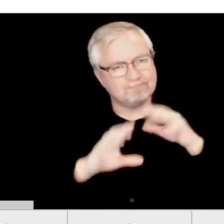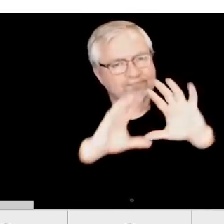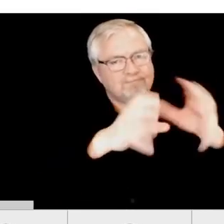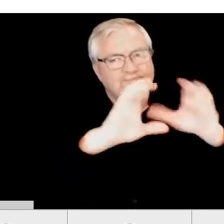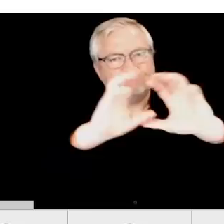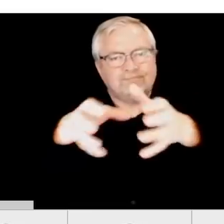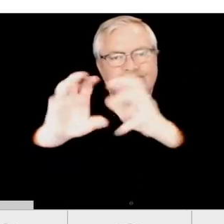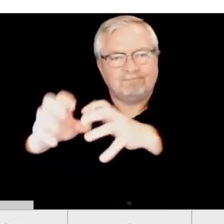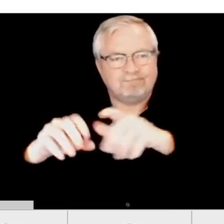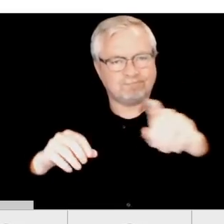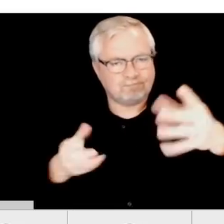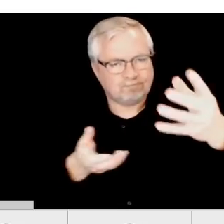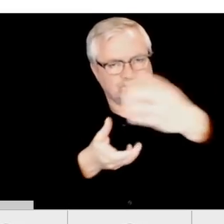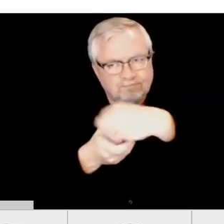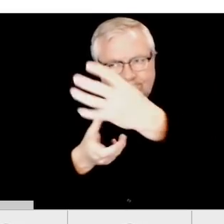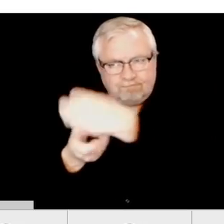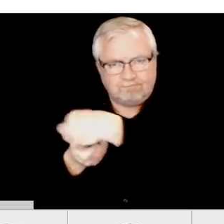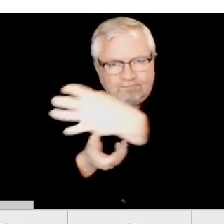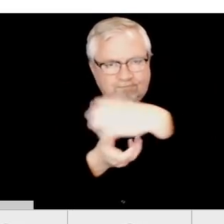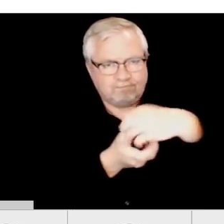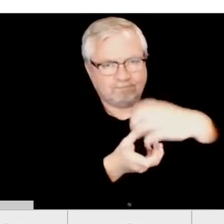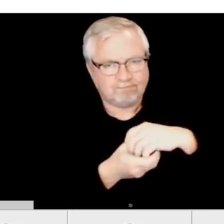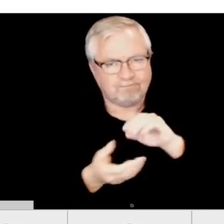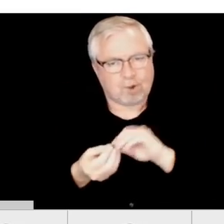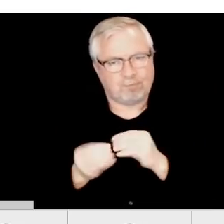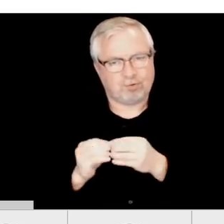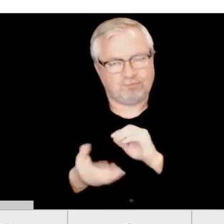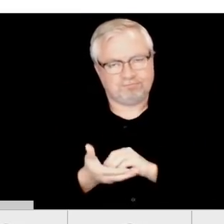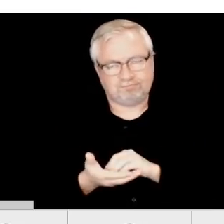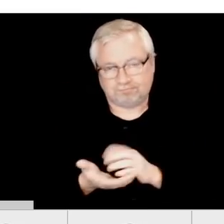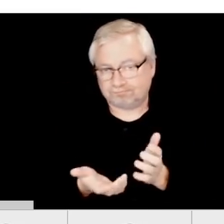Stefan Gildemeister: Thanks, Eva.